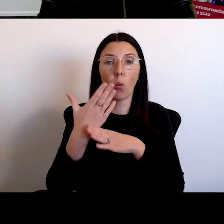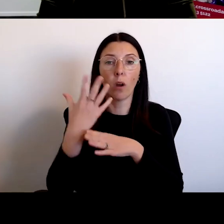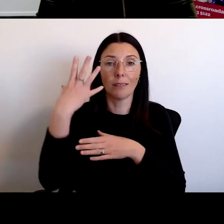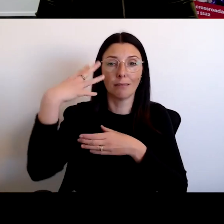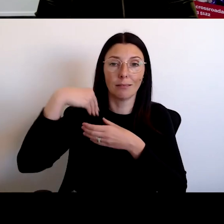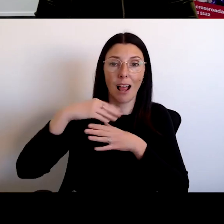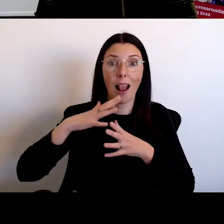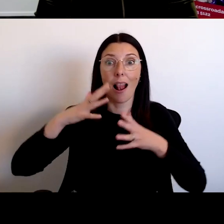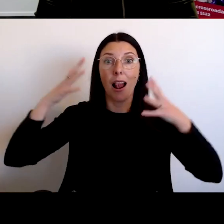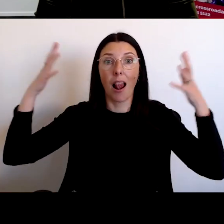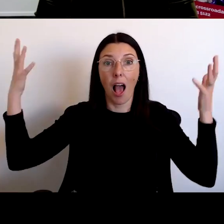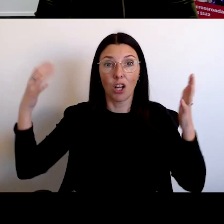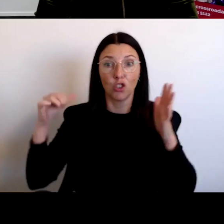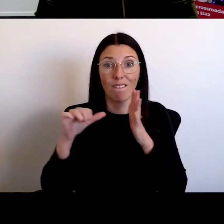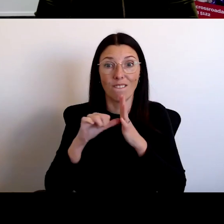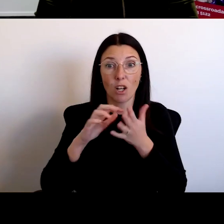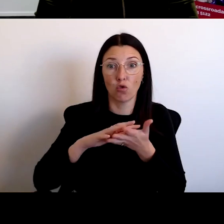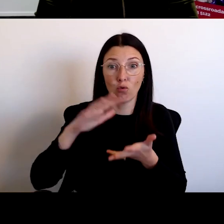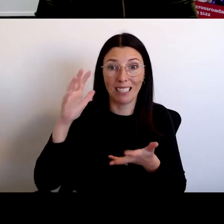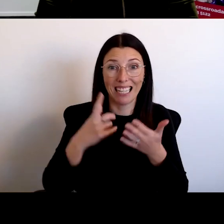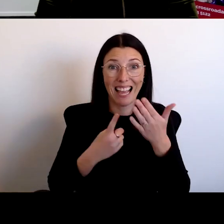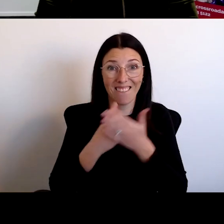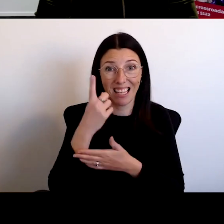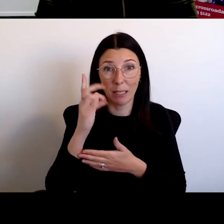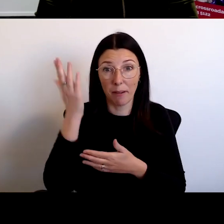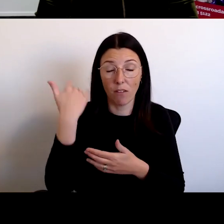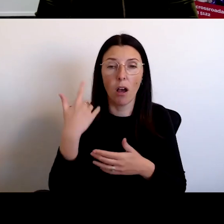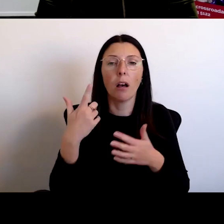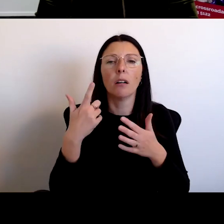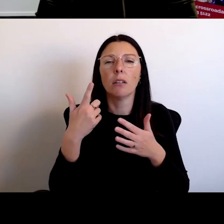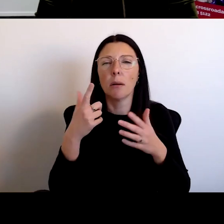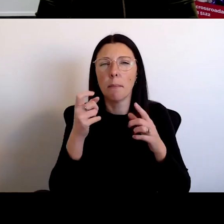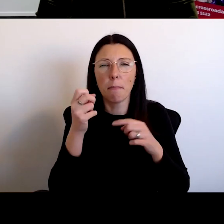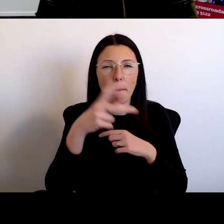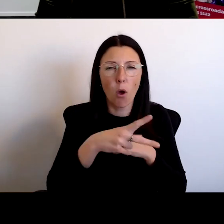fundraising events in the past, including Perth's iconic Style A so I think I have